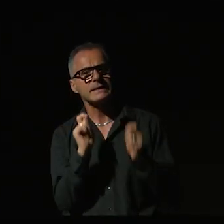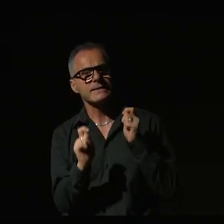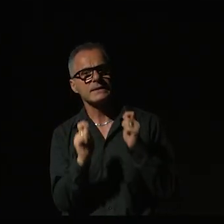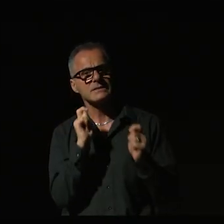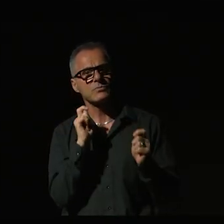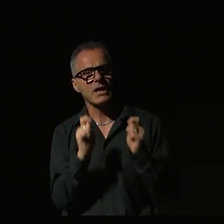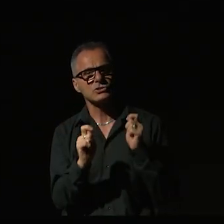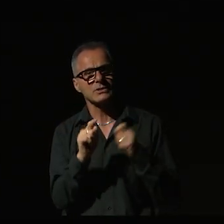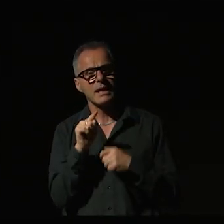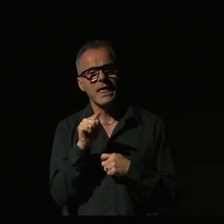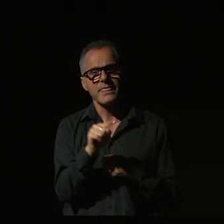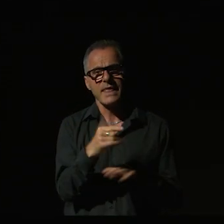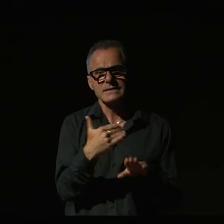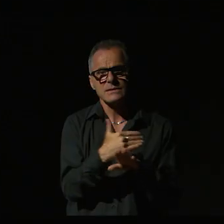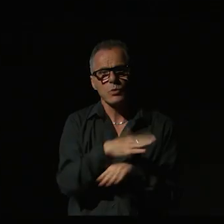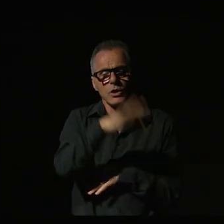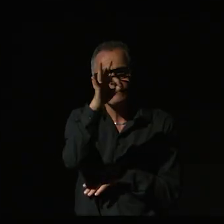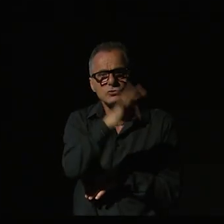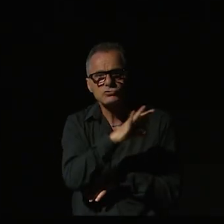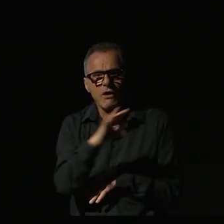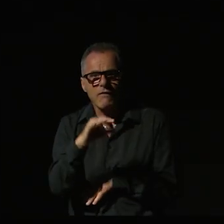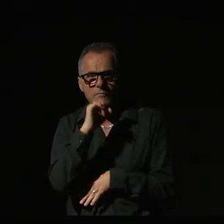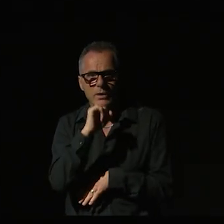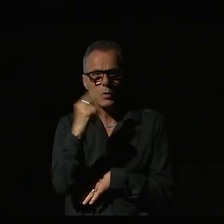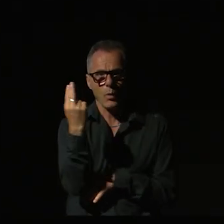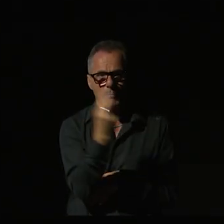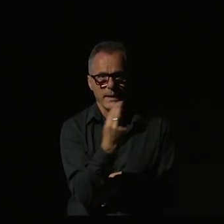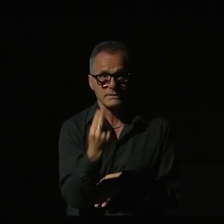of a draughtsman or a painter. And you can see that in the exhibition actually